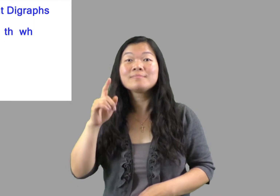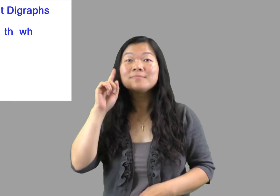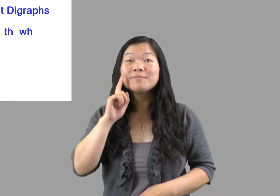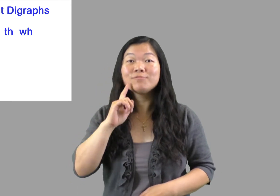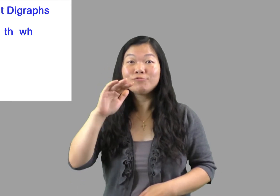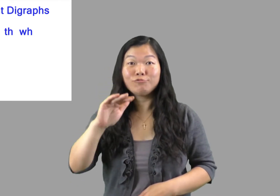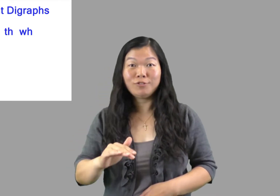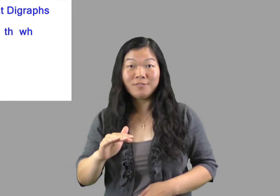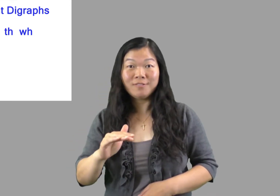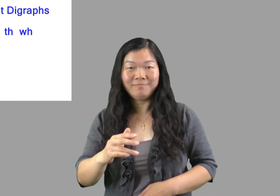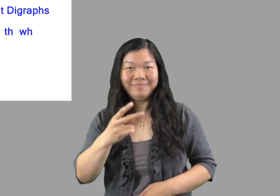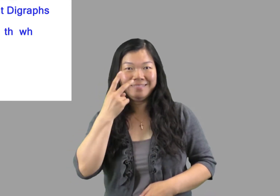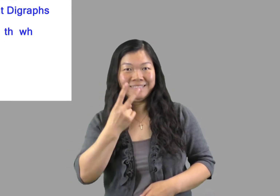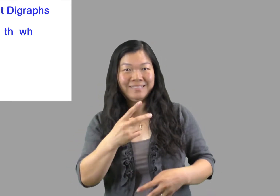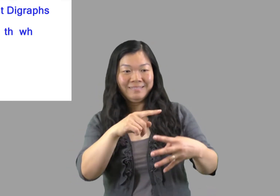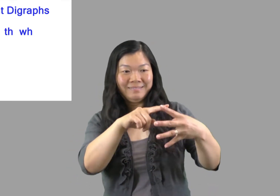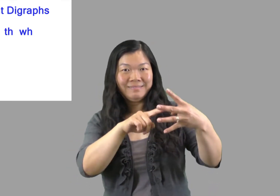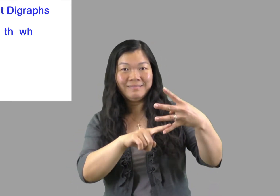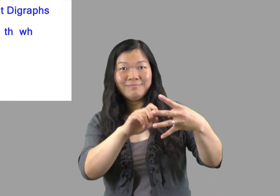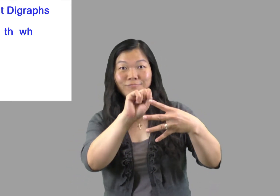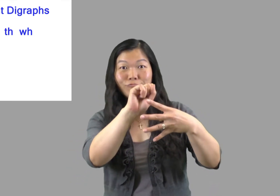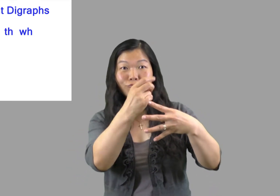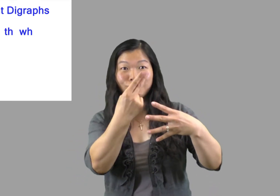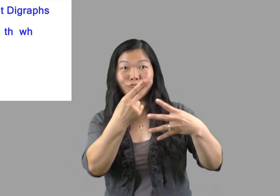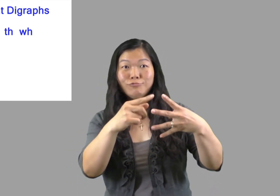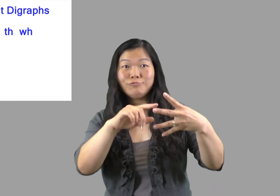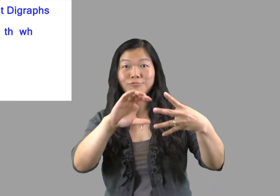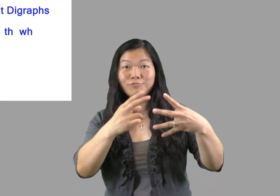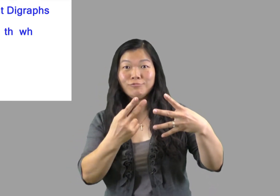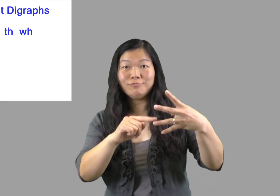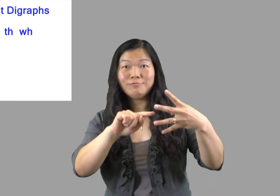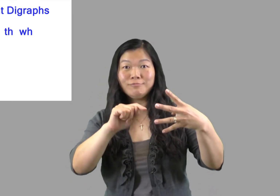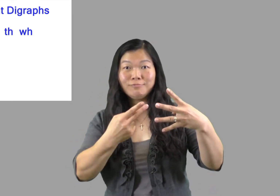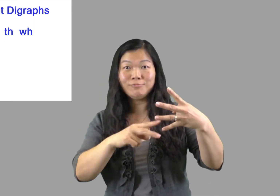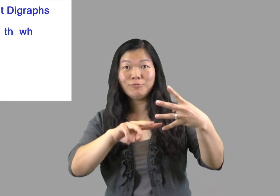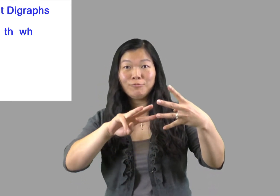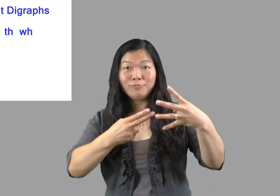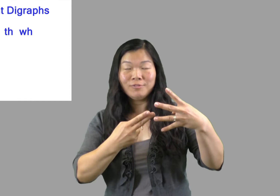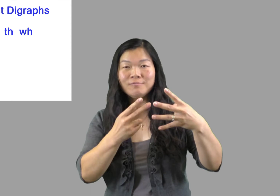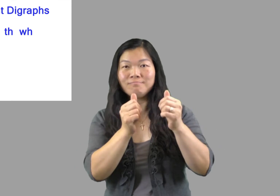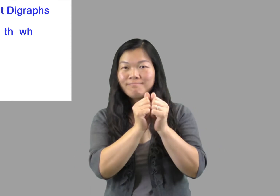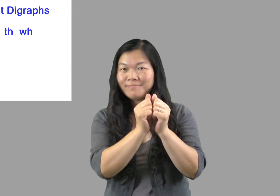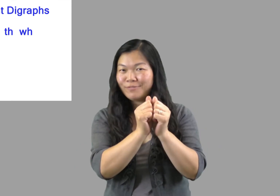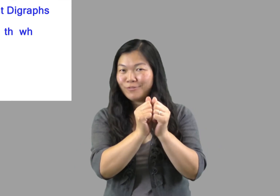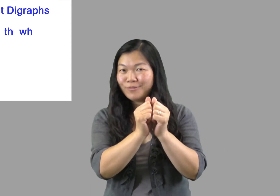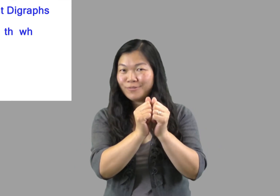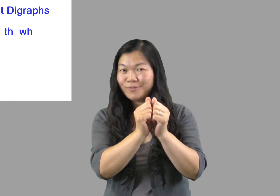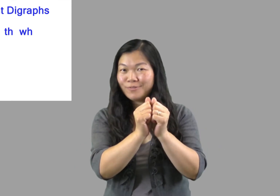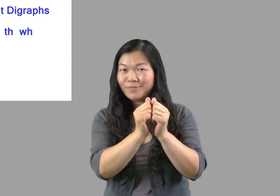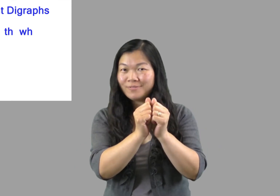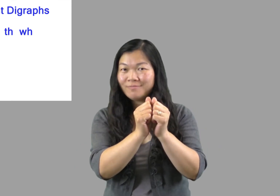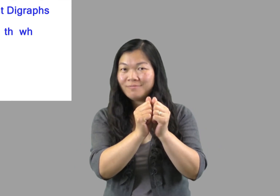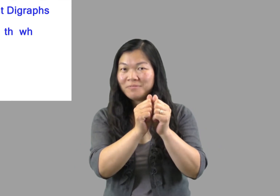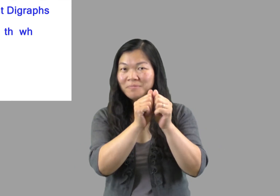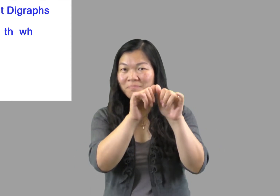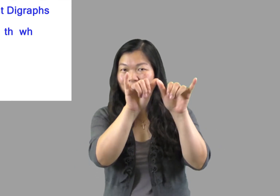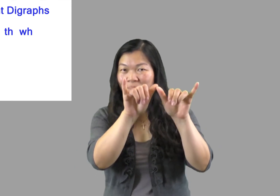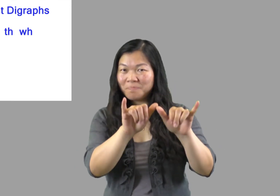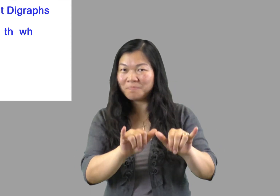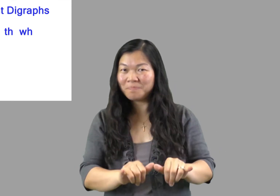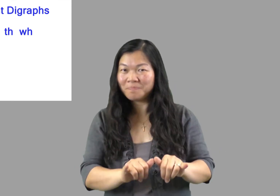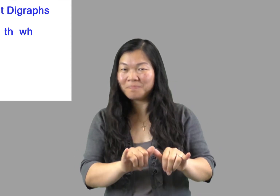Deaf children recognize them by seeing them together repeatedly.